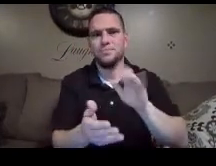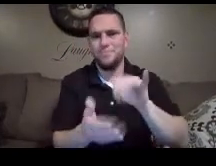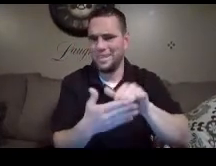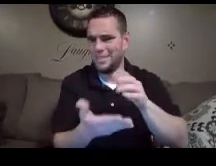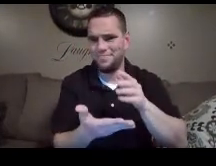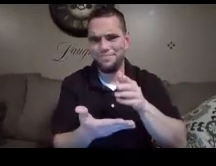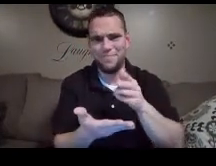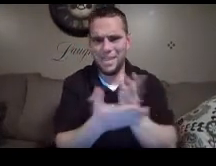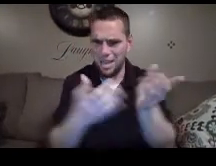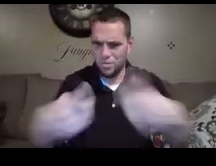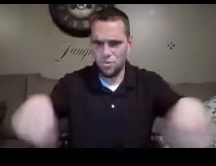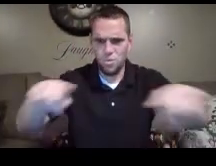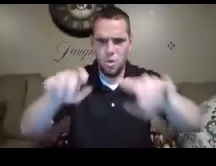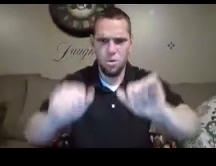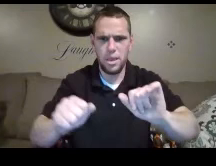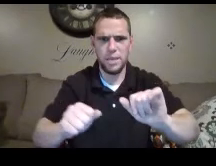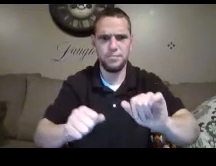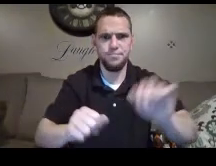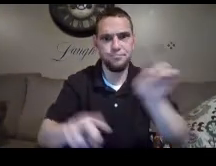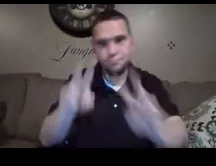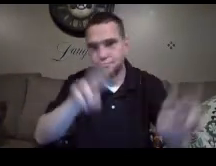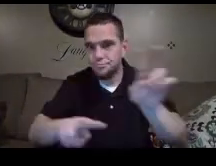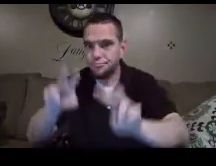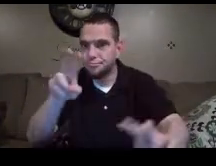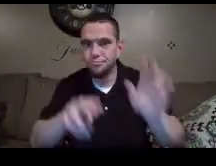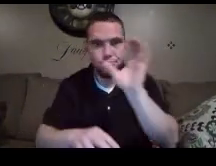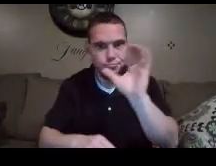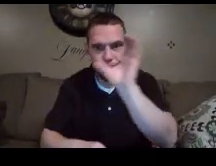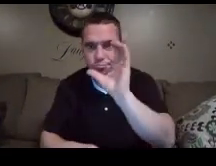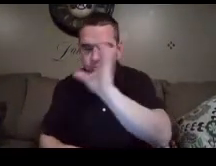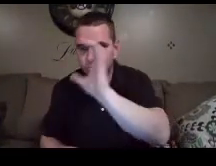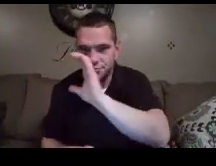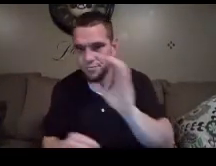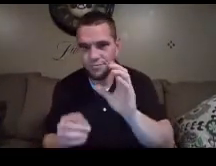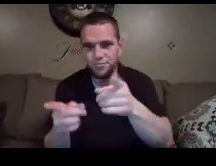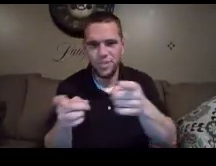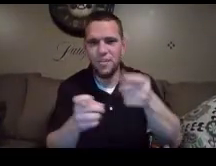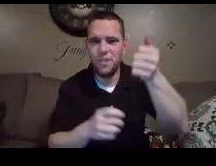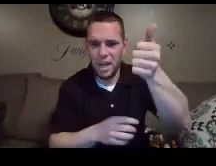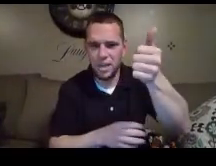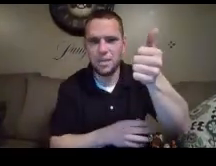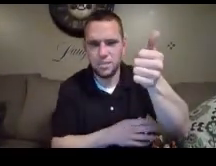the document in a more expedient way and provide some structure to it.